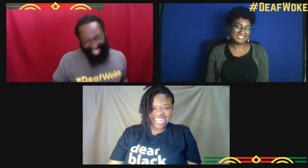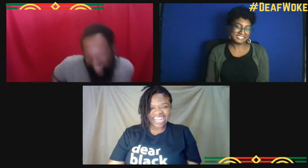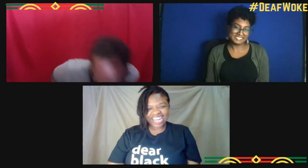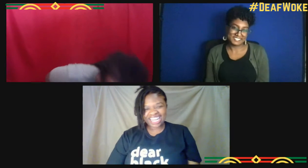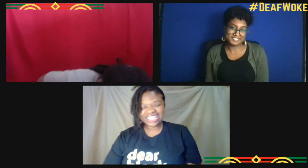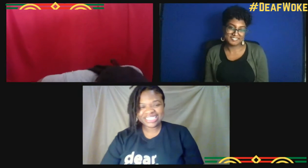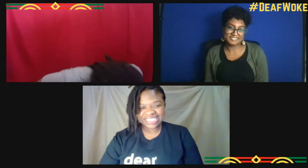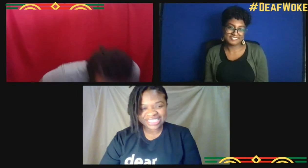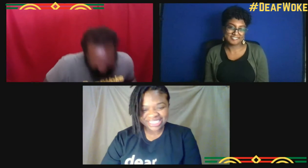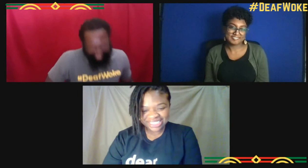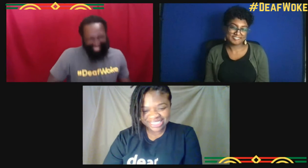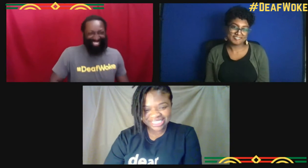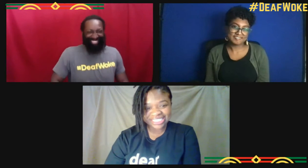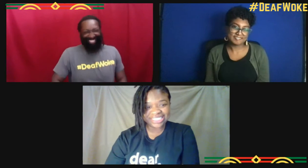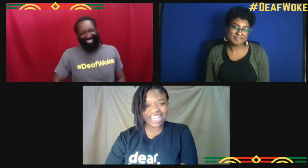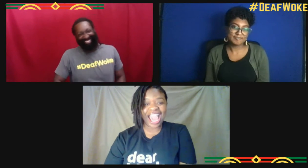We can do the ABCs if you need.